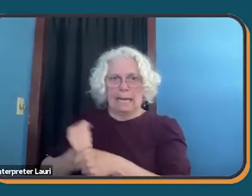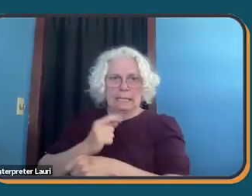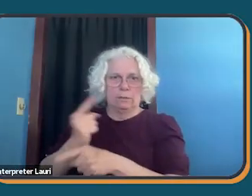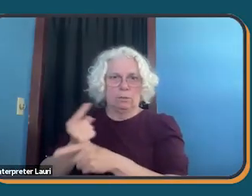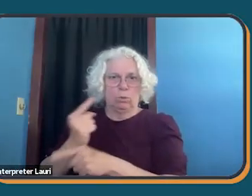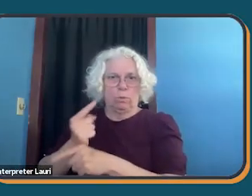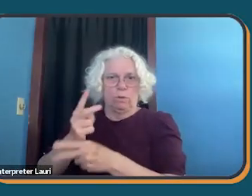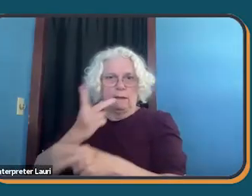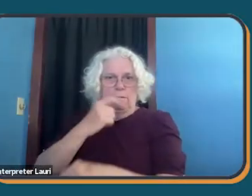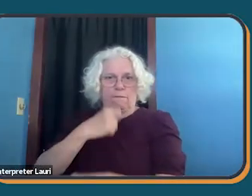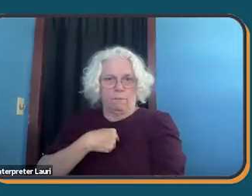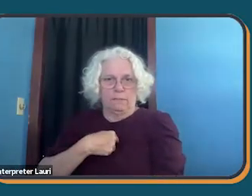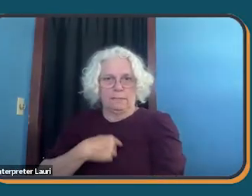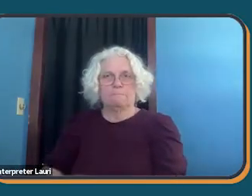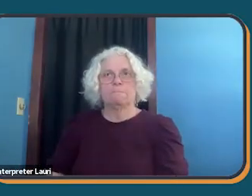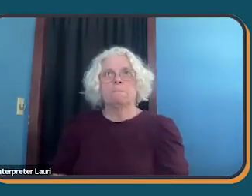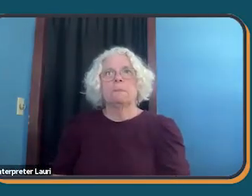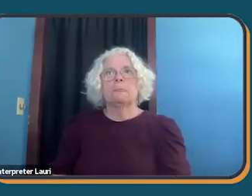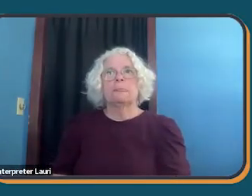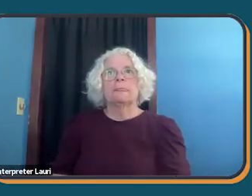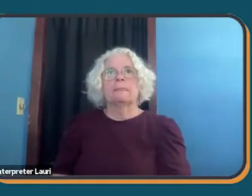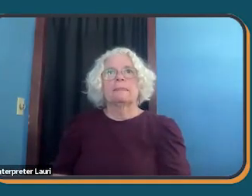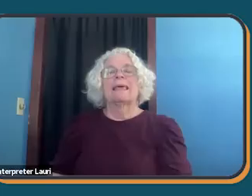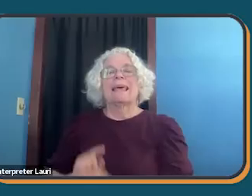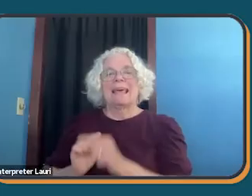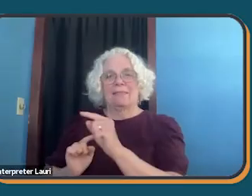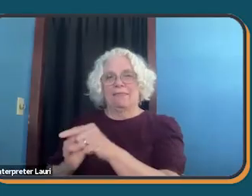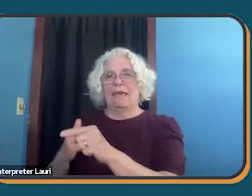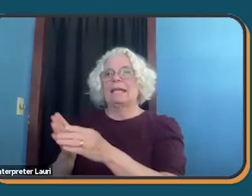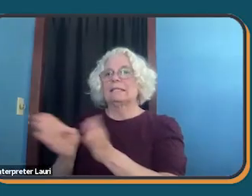get the care that they need. We also created a general guide for patients about